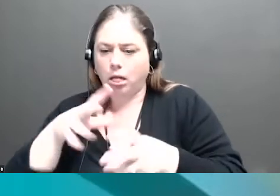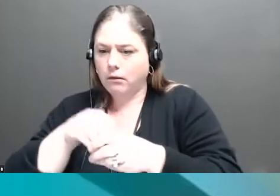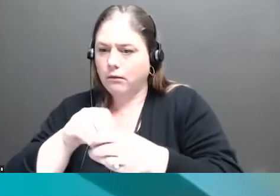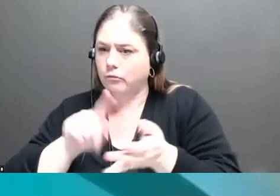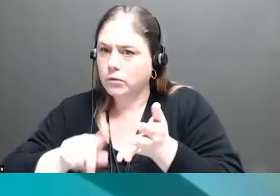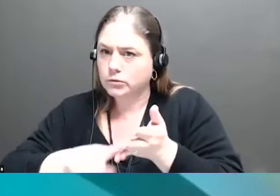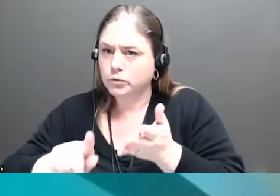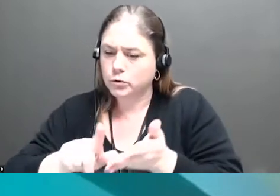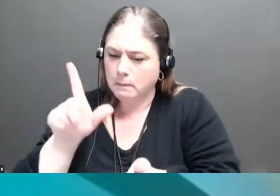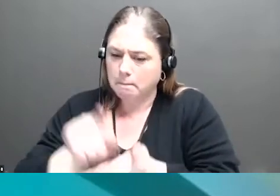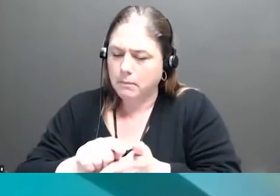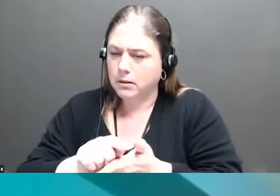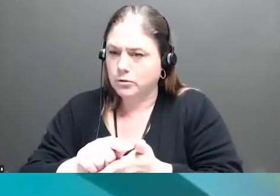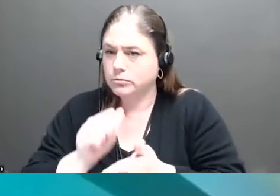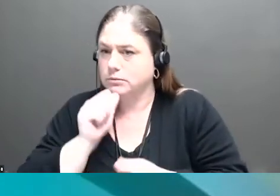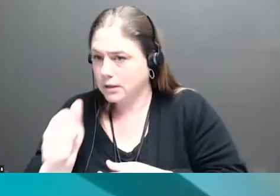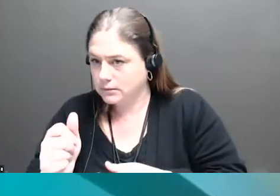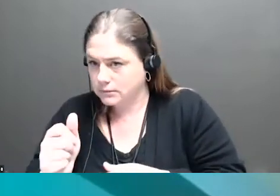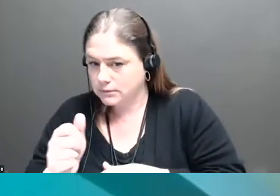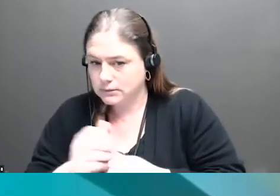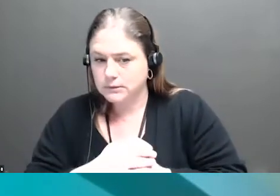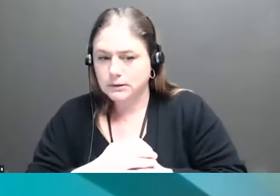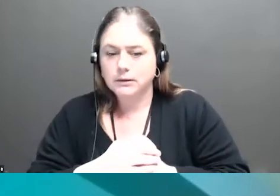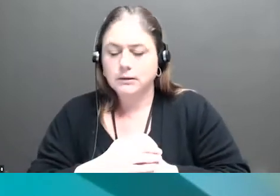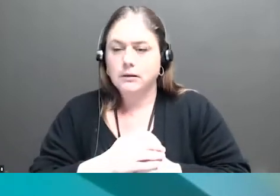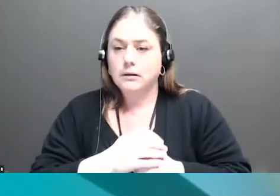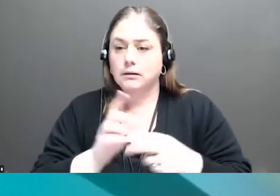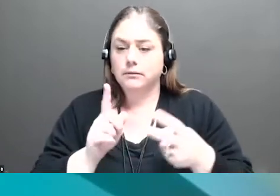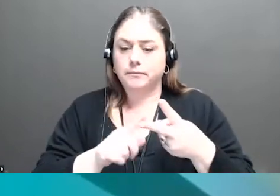Second, our engagement and outreach to the disability